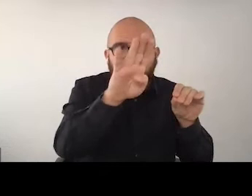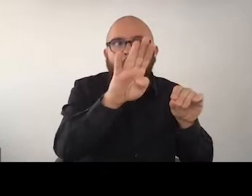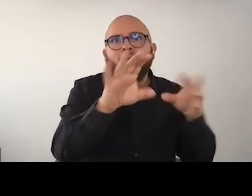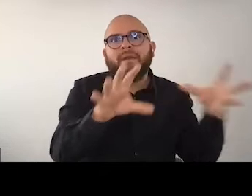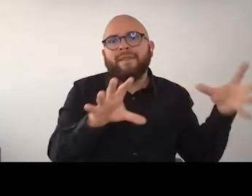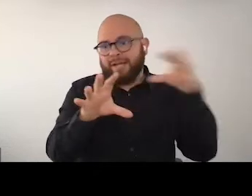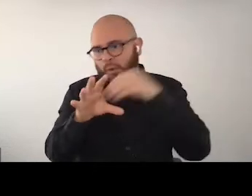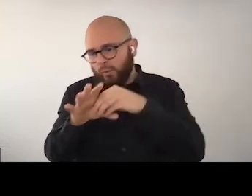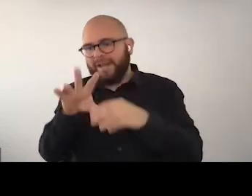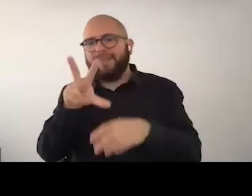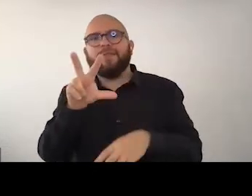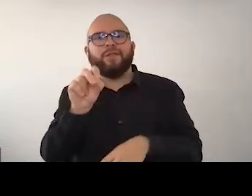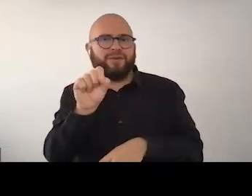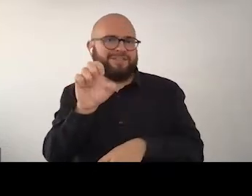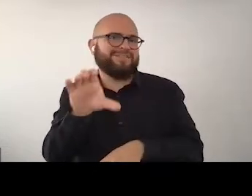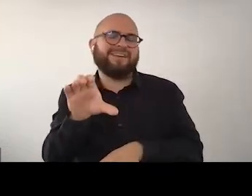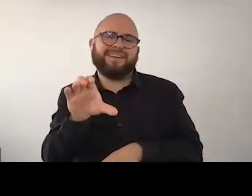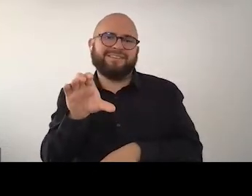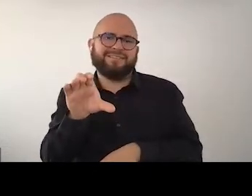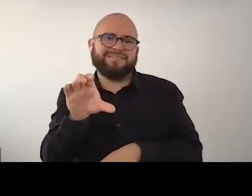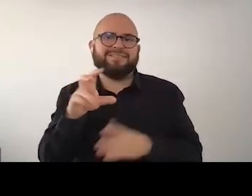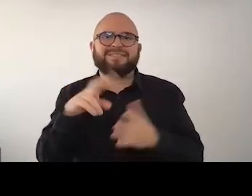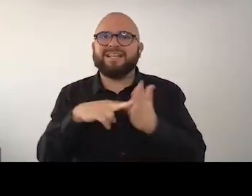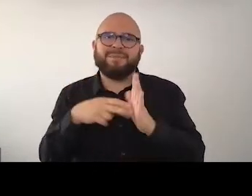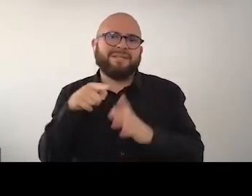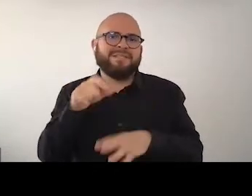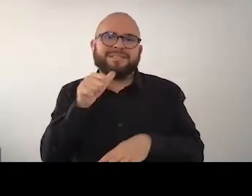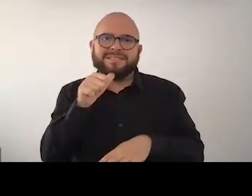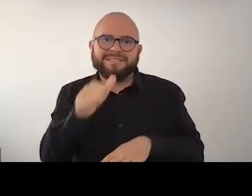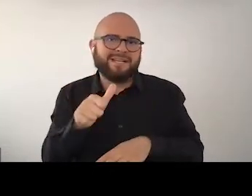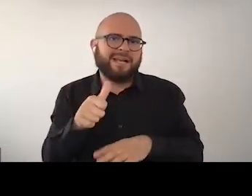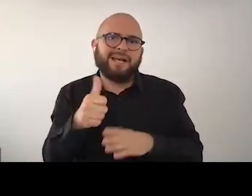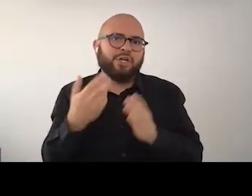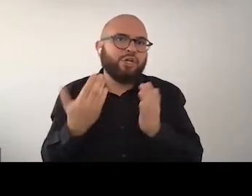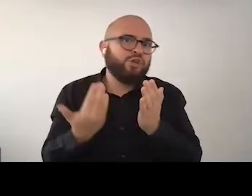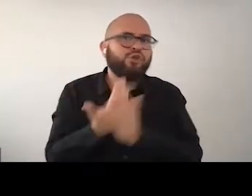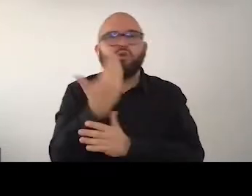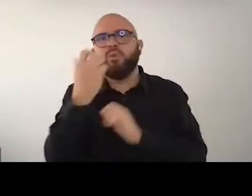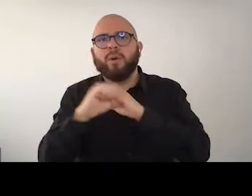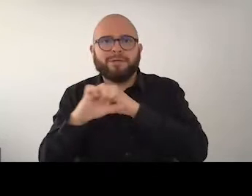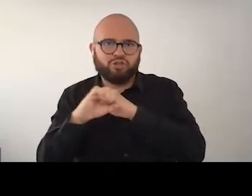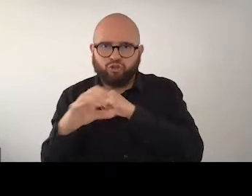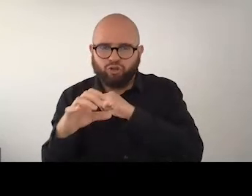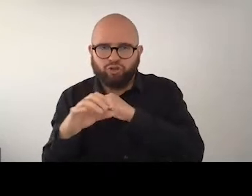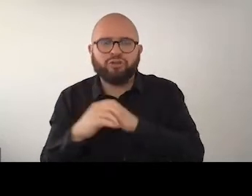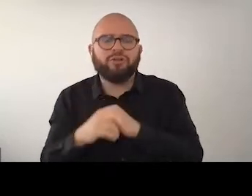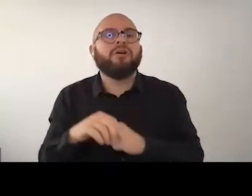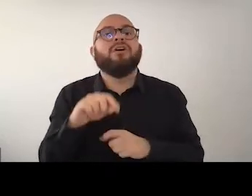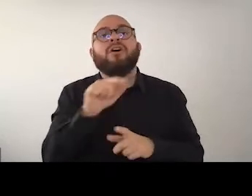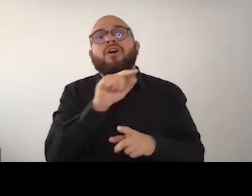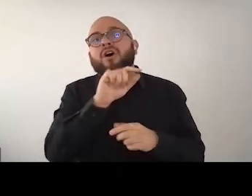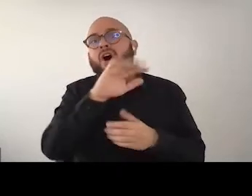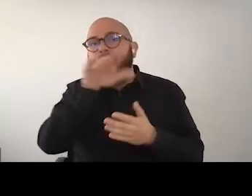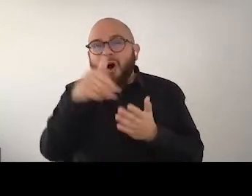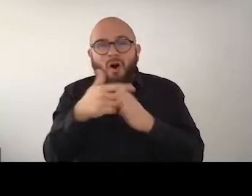without triggering it being a new commercial. All of these commercials again count as one